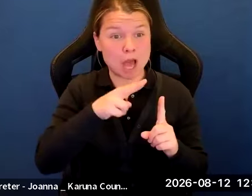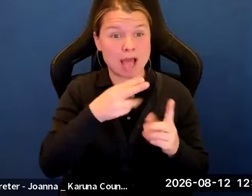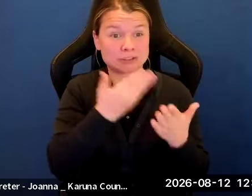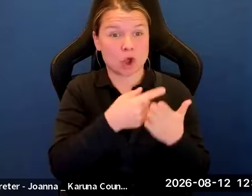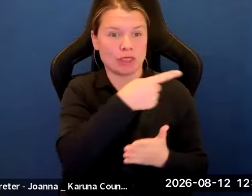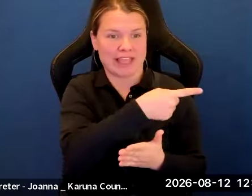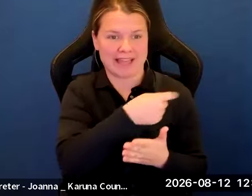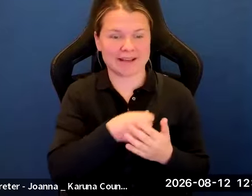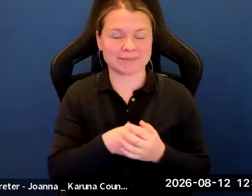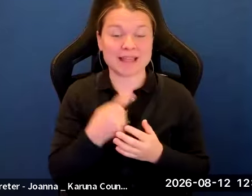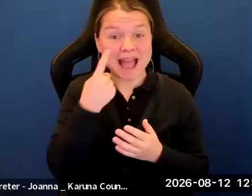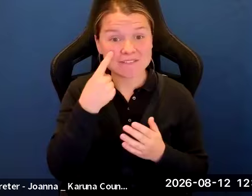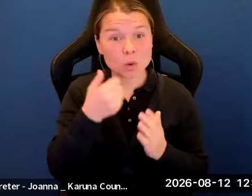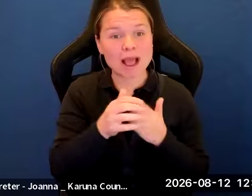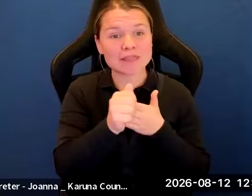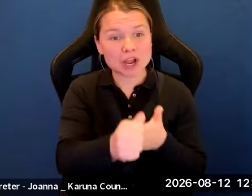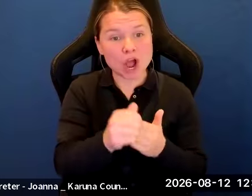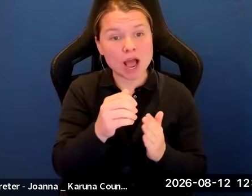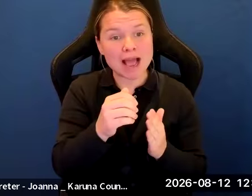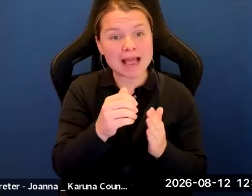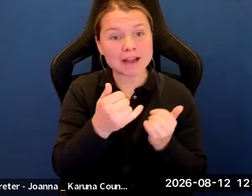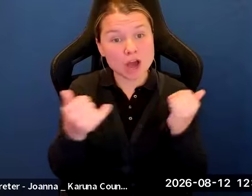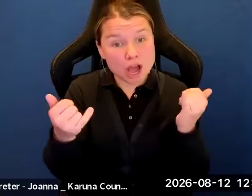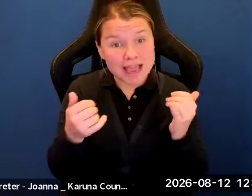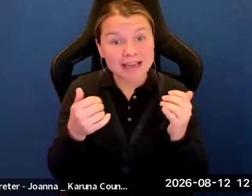everything that you need to apply is there or linked to